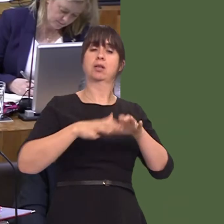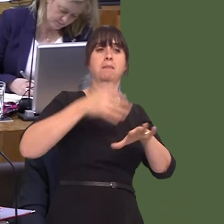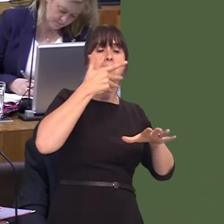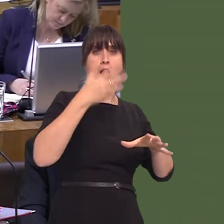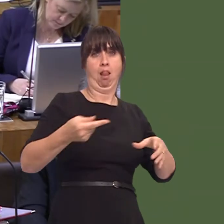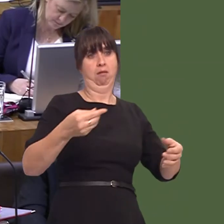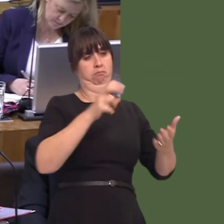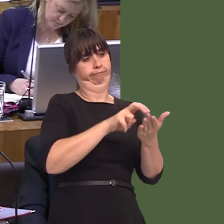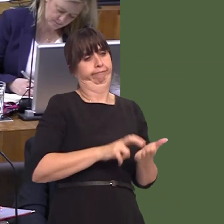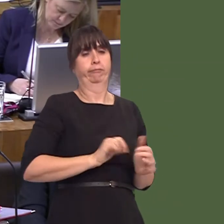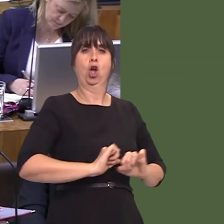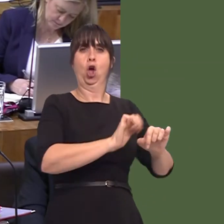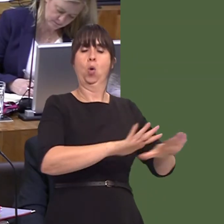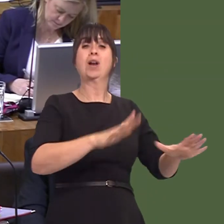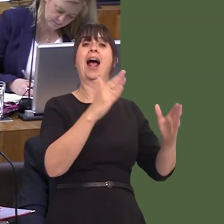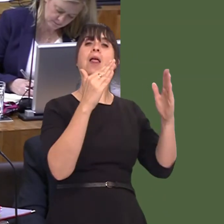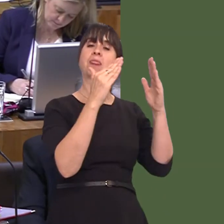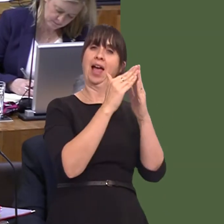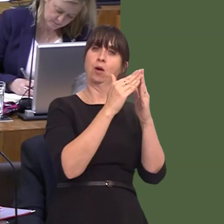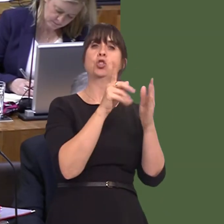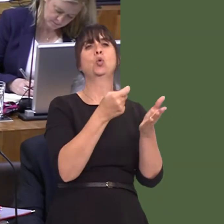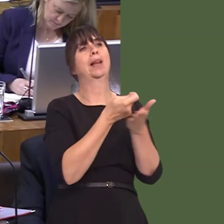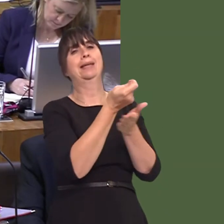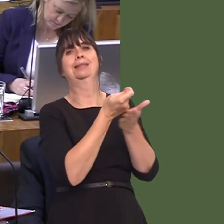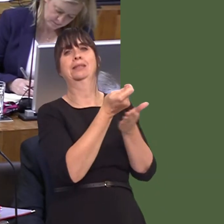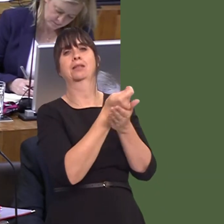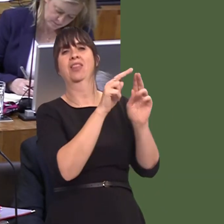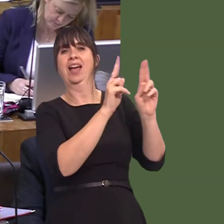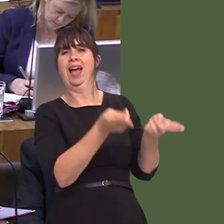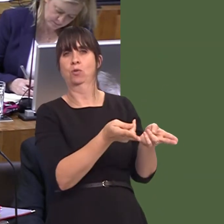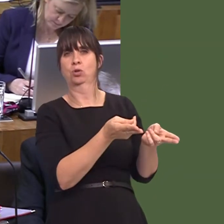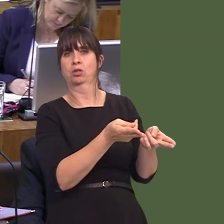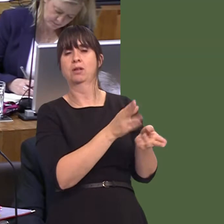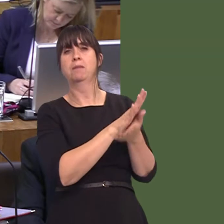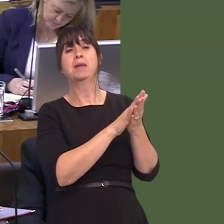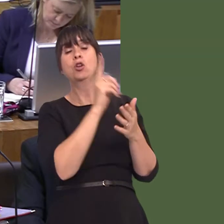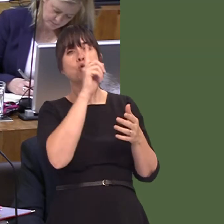The houses are leased from that trust, and so there is a limit as to how much those houses can be sold for.